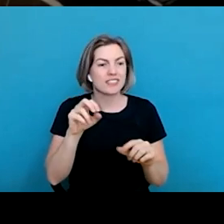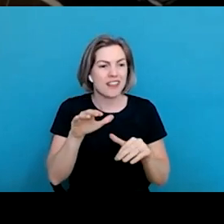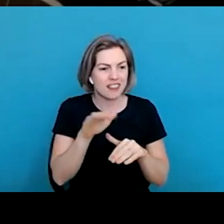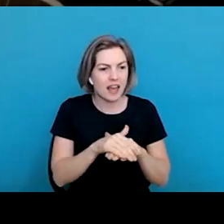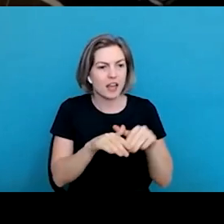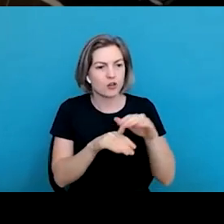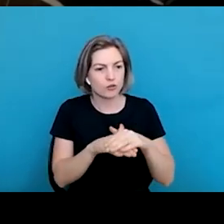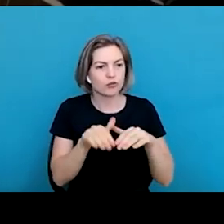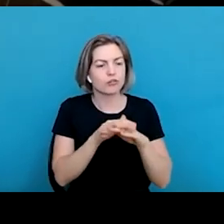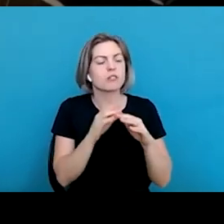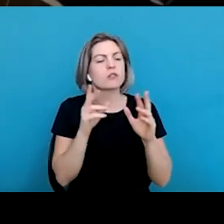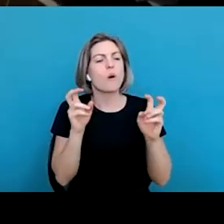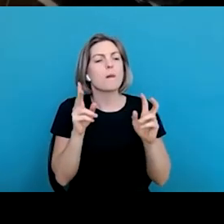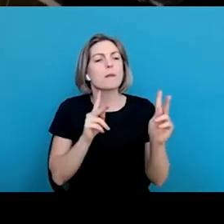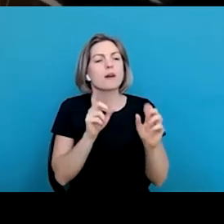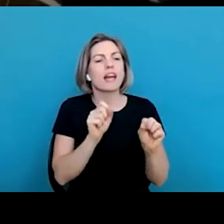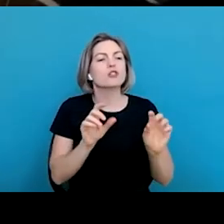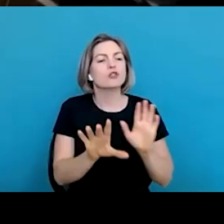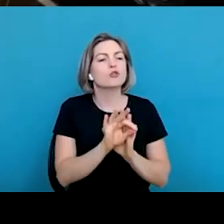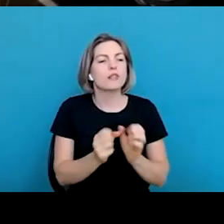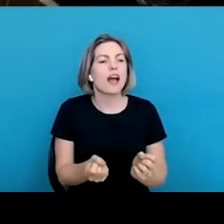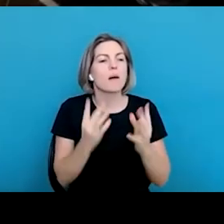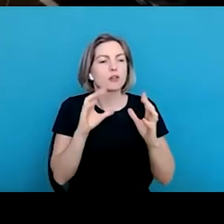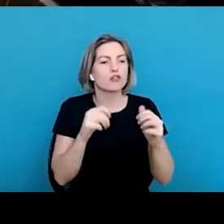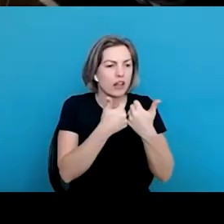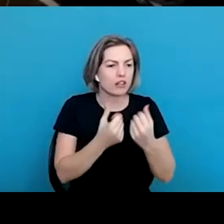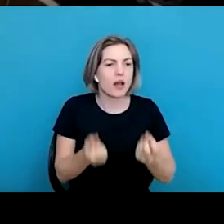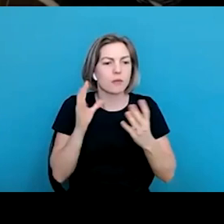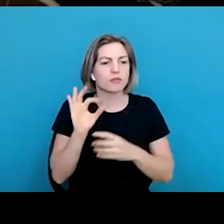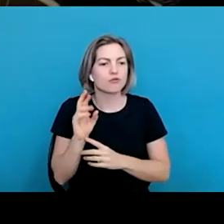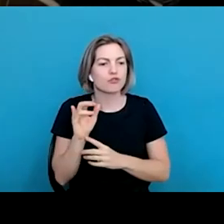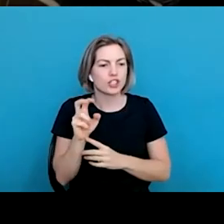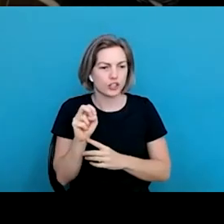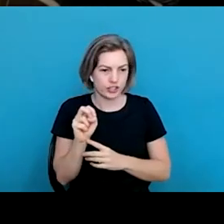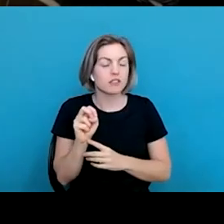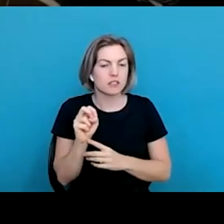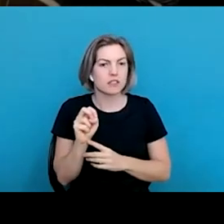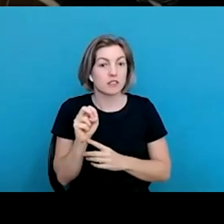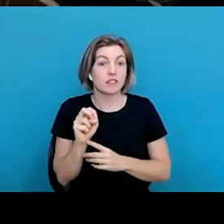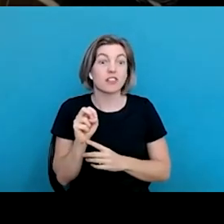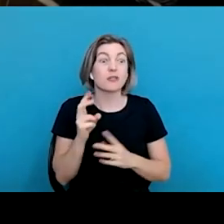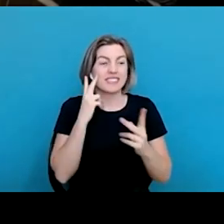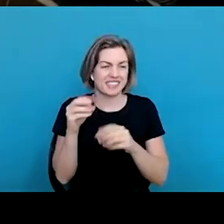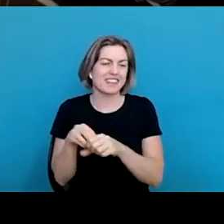the level of challenge or friction they wish. And this is something that has obviously come out of the gaming community but is so good